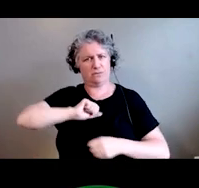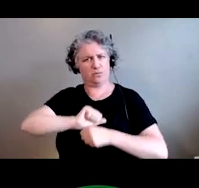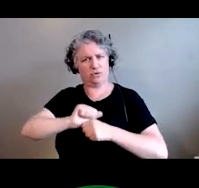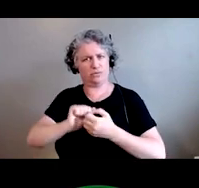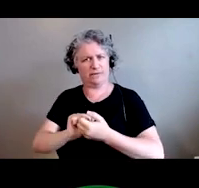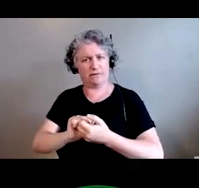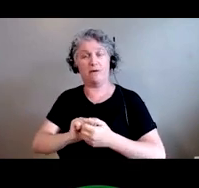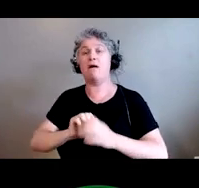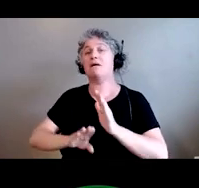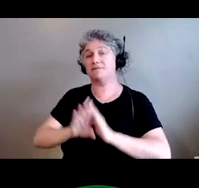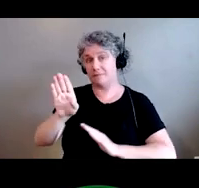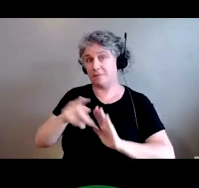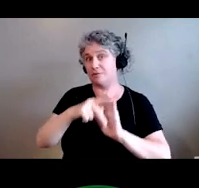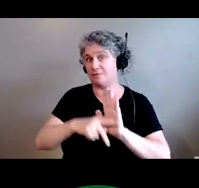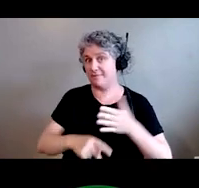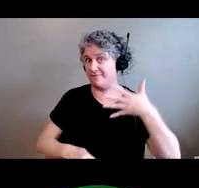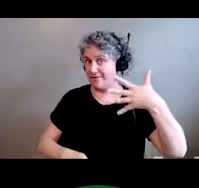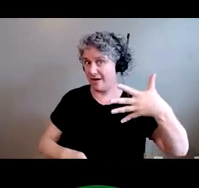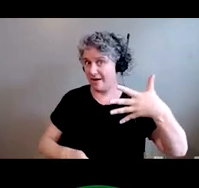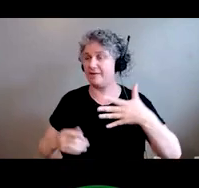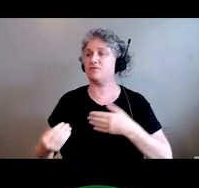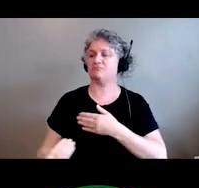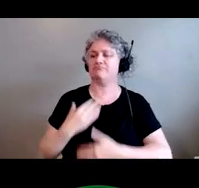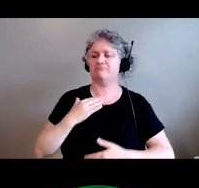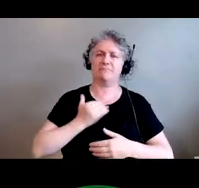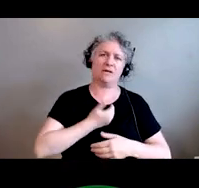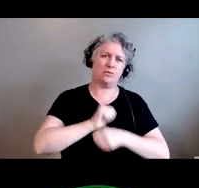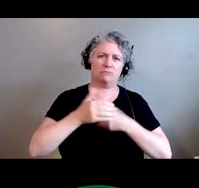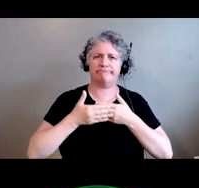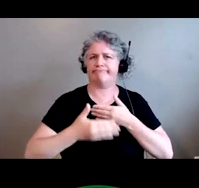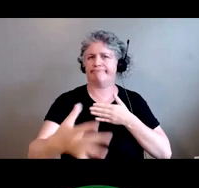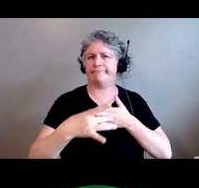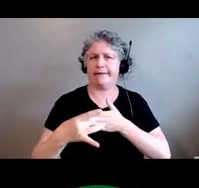Principal one, we believe the foundation of functional partnerships is a network of relationships